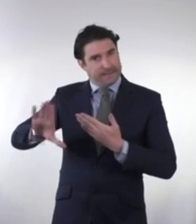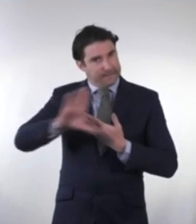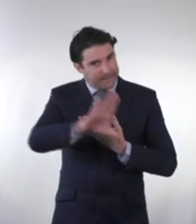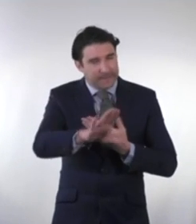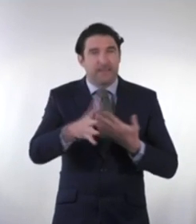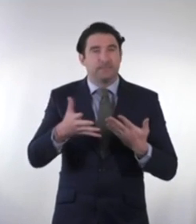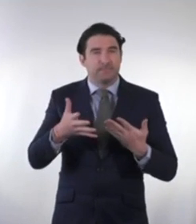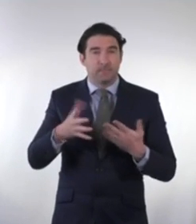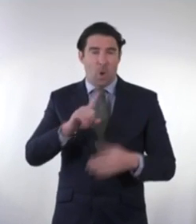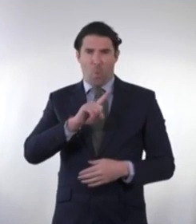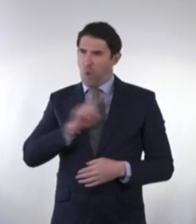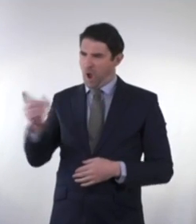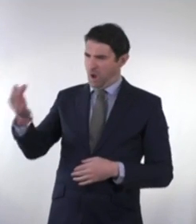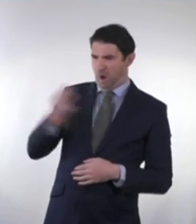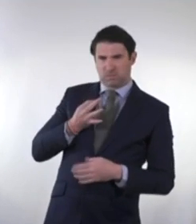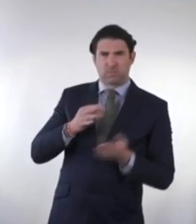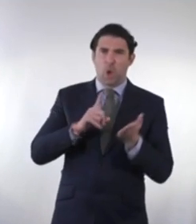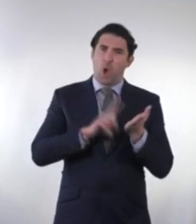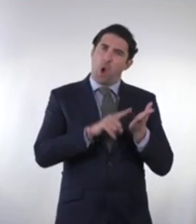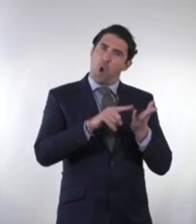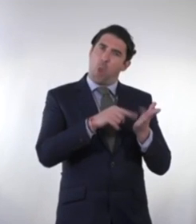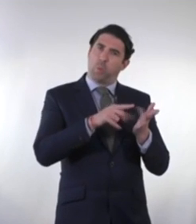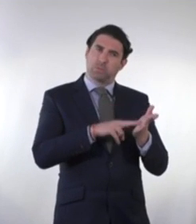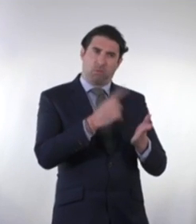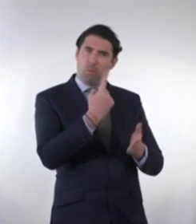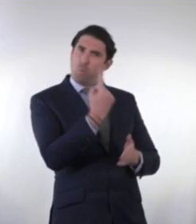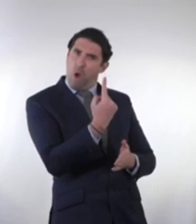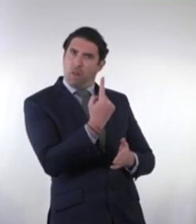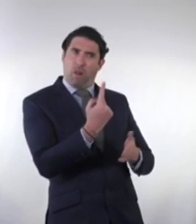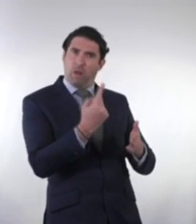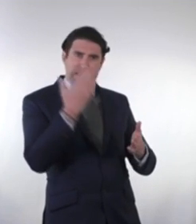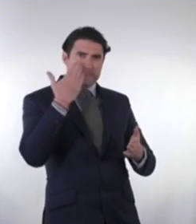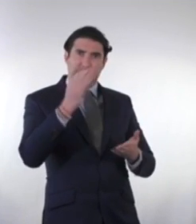Leisure travel from lockdown areas has to stop. Will he make good on that today?